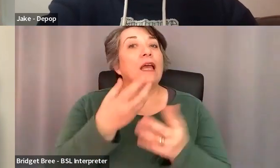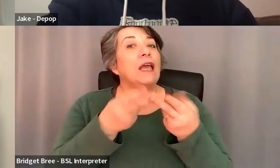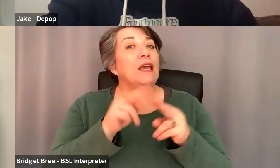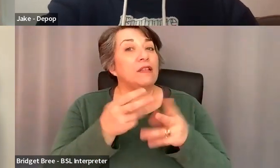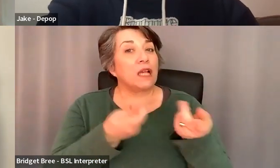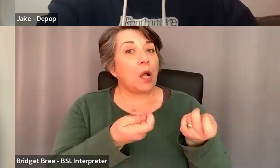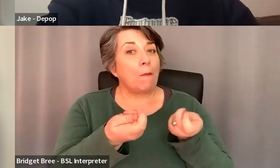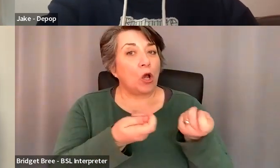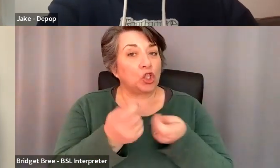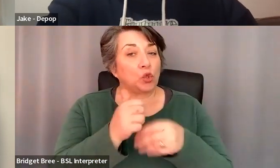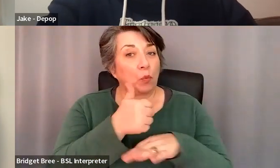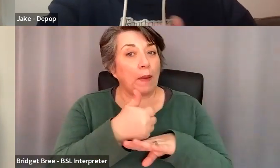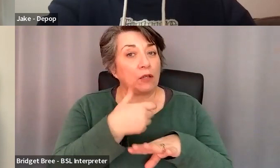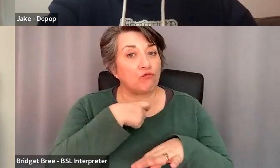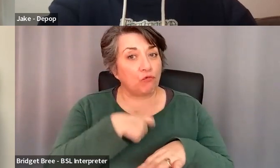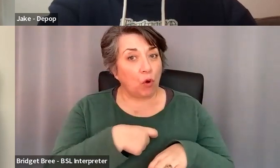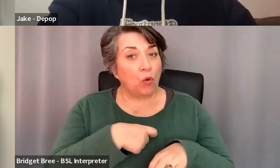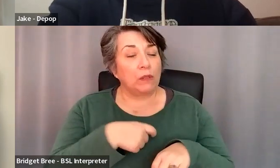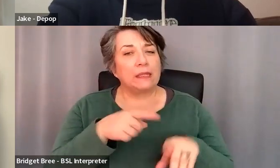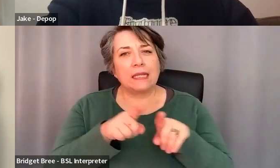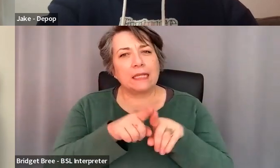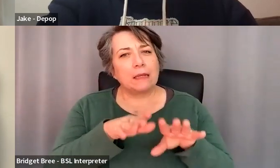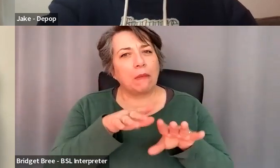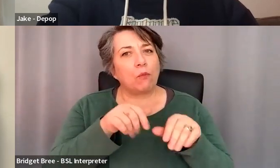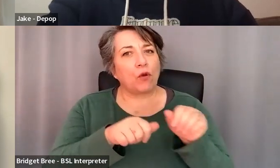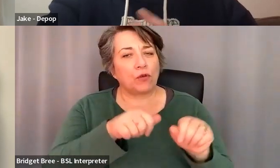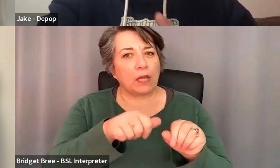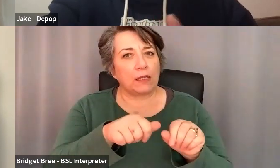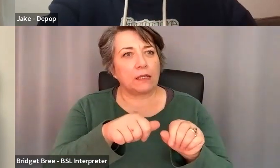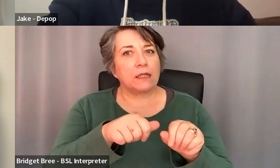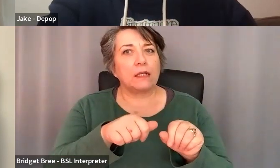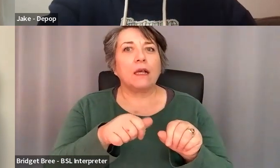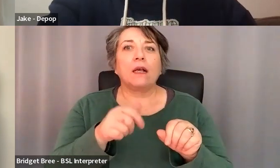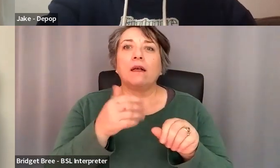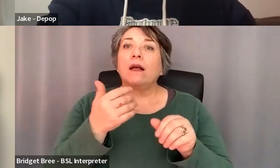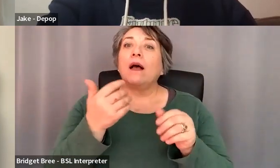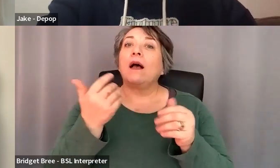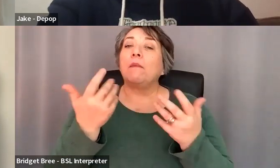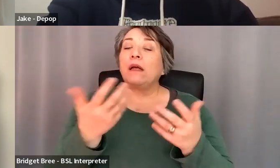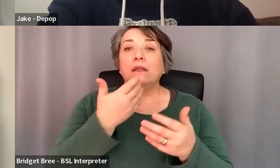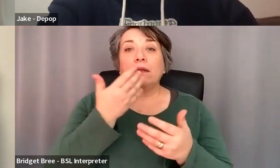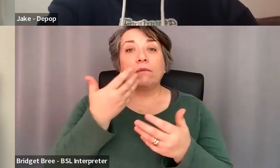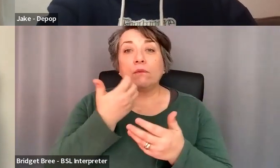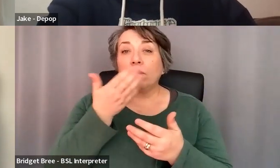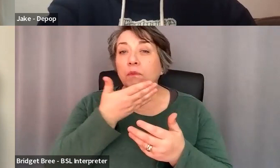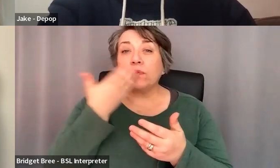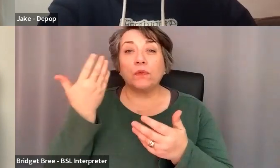role, we typically would follow the same process. We typically follow the same process, but instead of a technical interview. That would be replaced by a presentation or a task. But instead of having a technical interview, that would be replaced by a presentation or